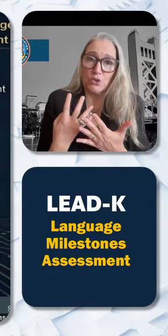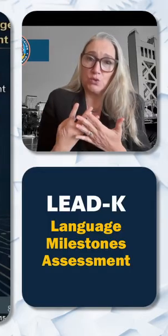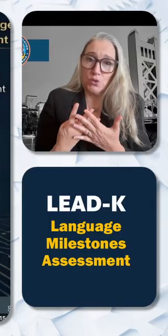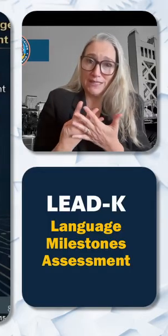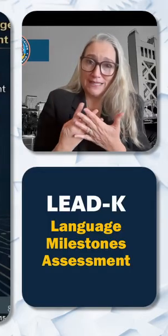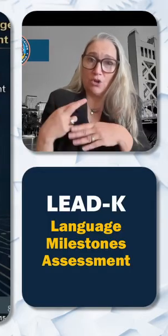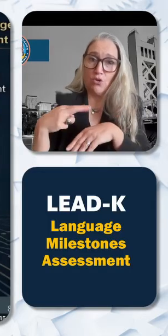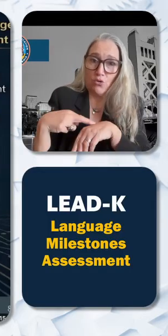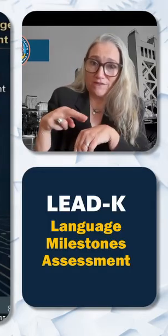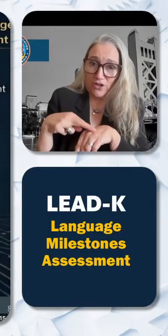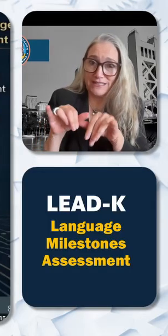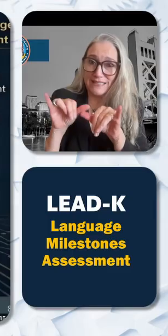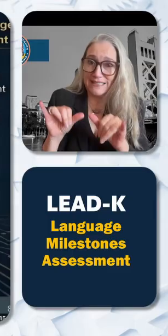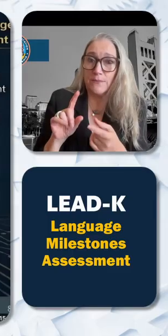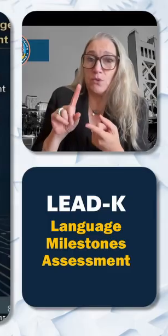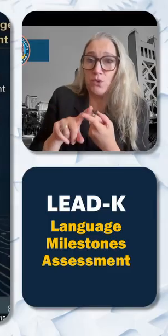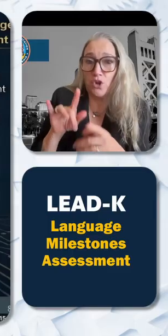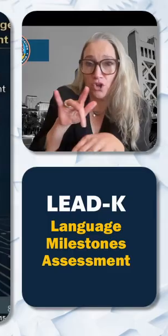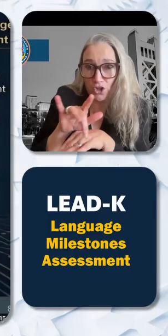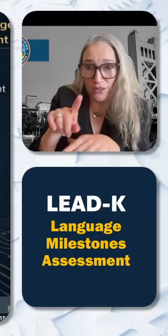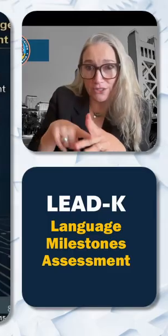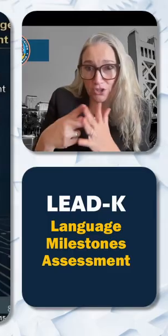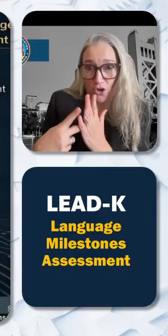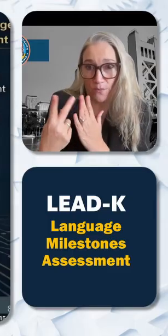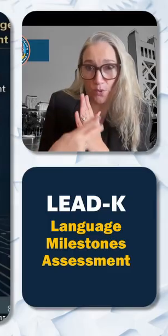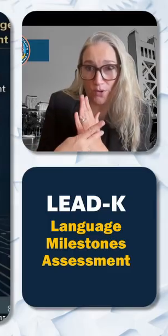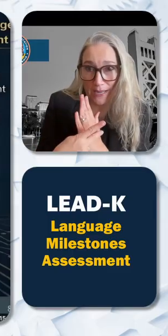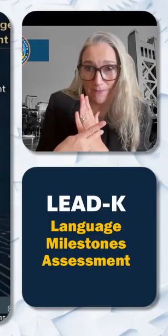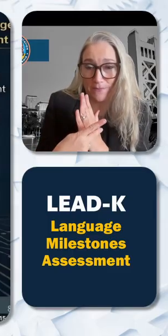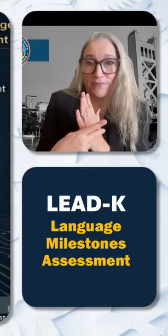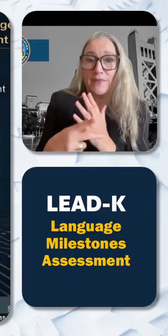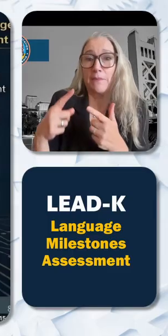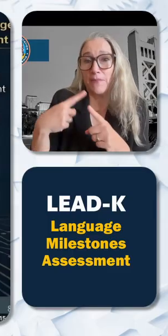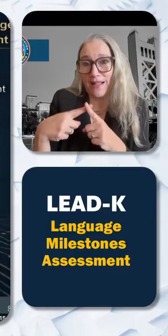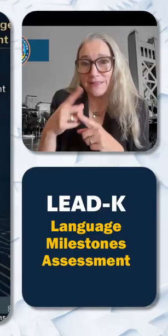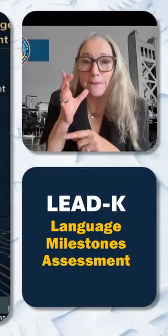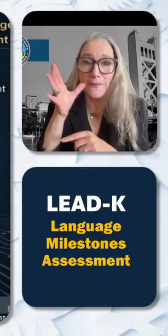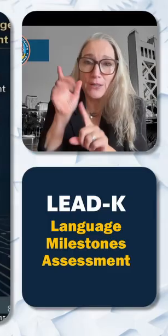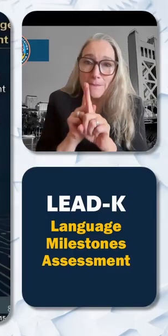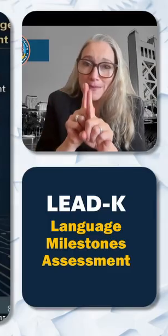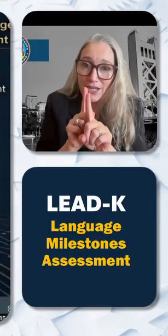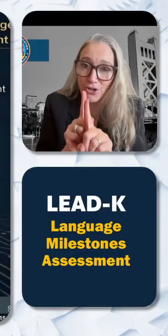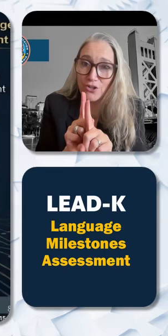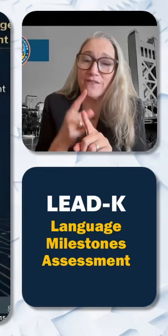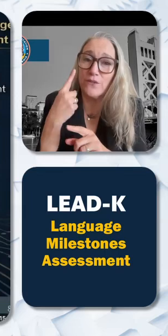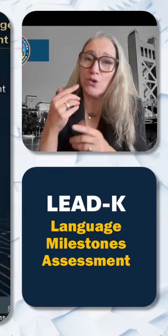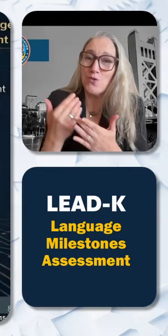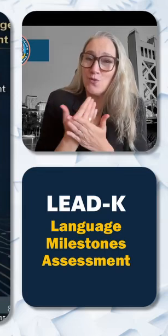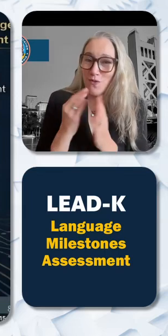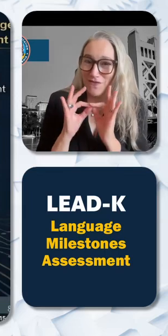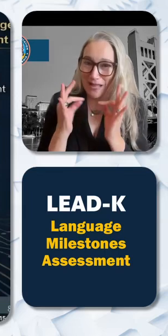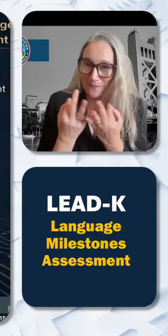to run the newborn hearing screening, to have that refer over to our Early Start programs,